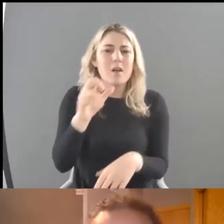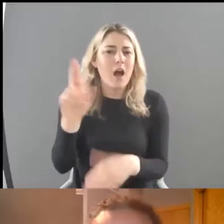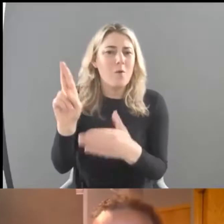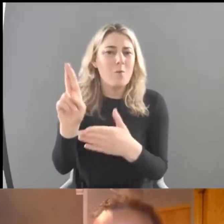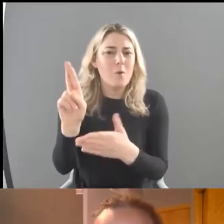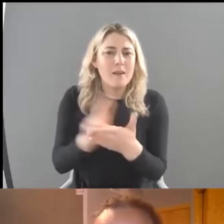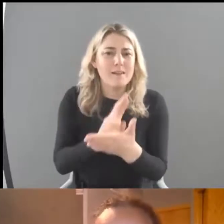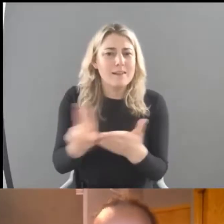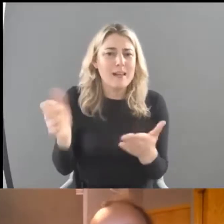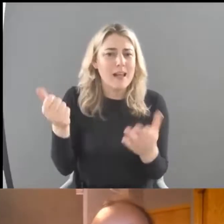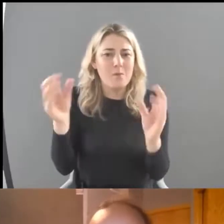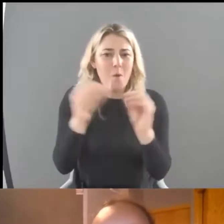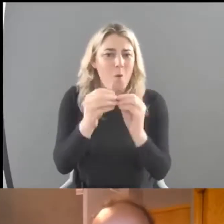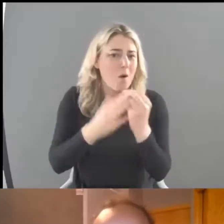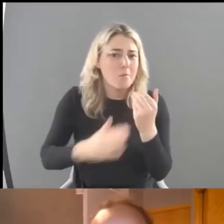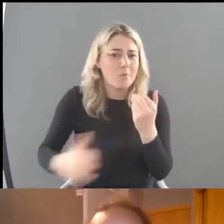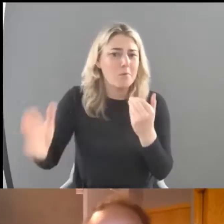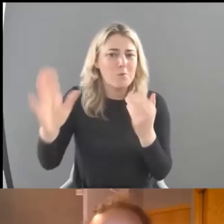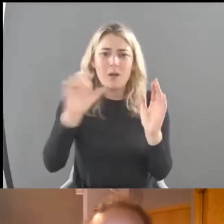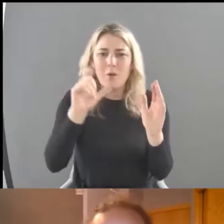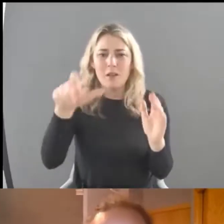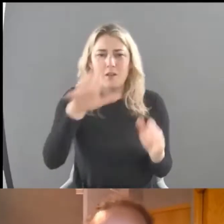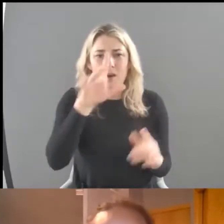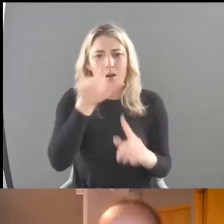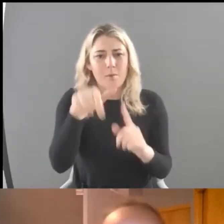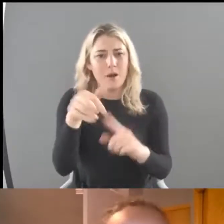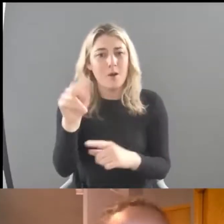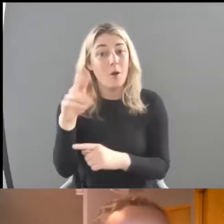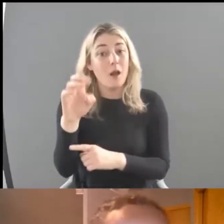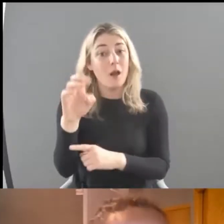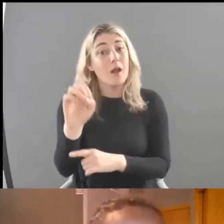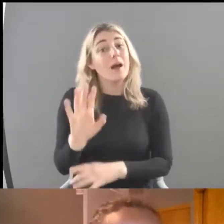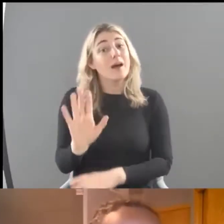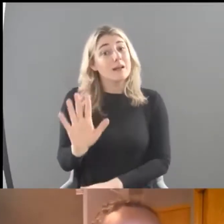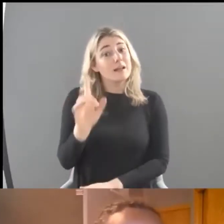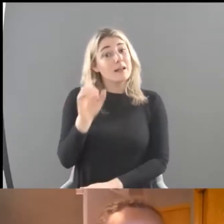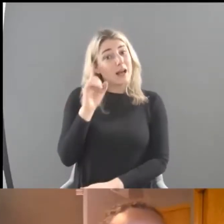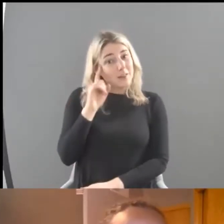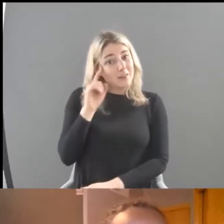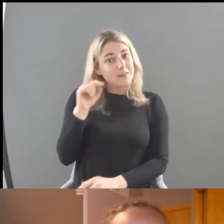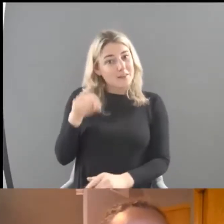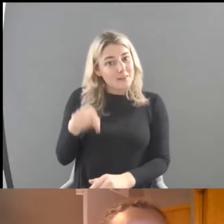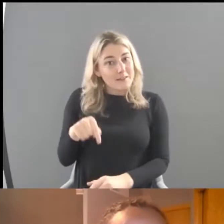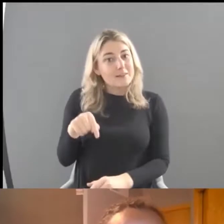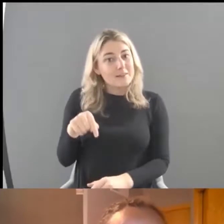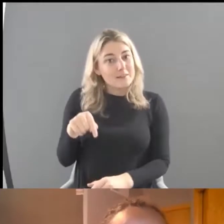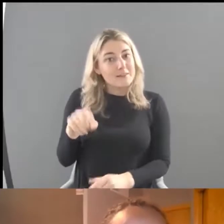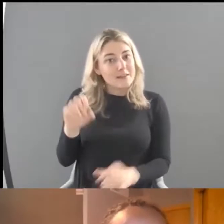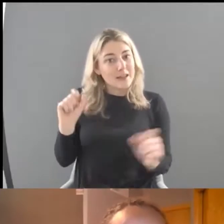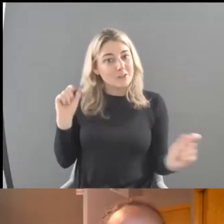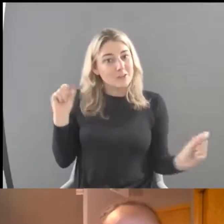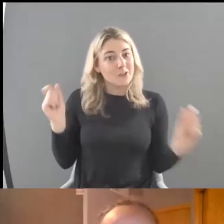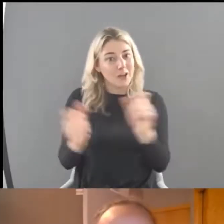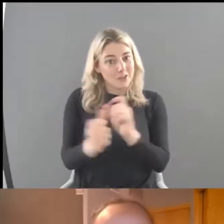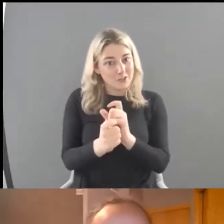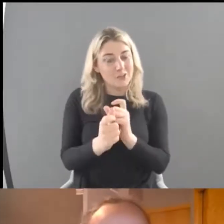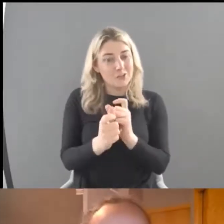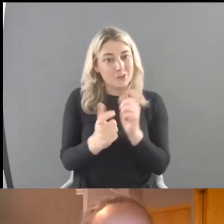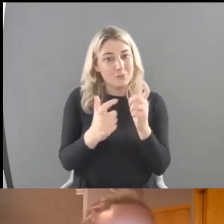We need to recognize that I think this is kind of transformative to talk about race in and of itself, in that we are